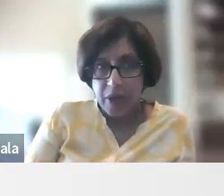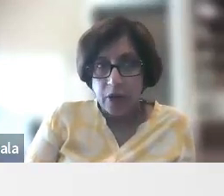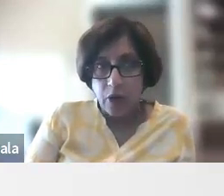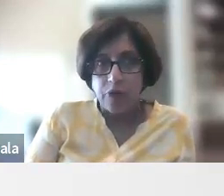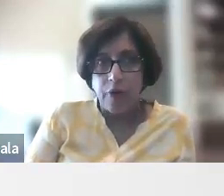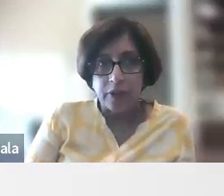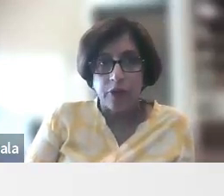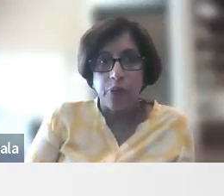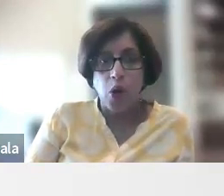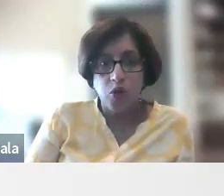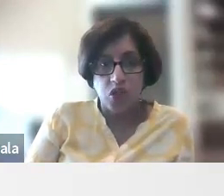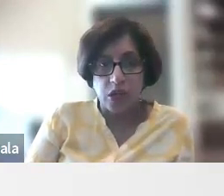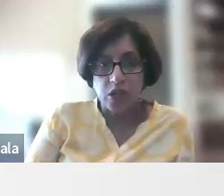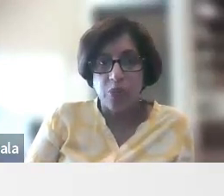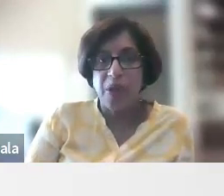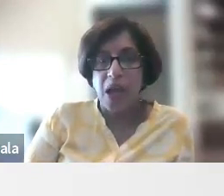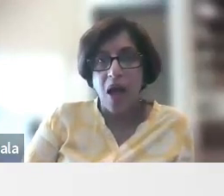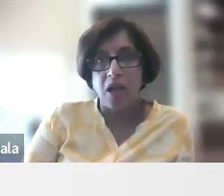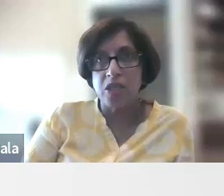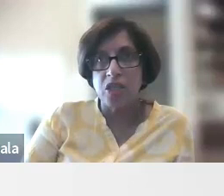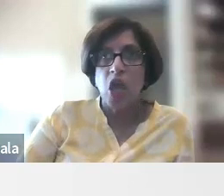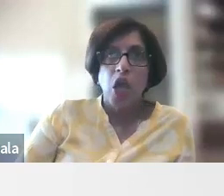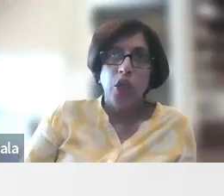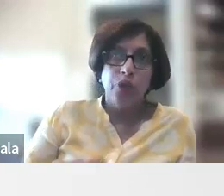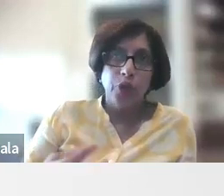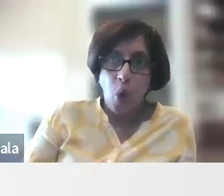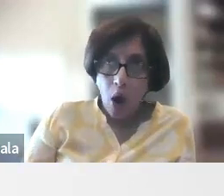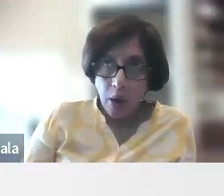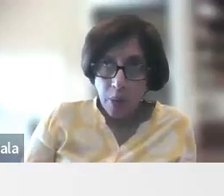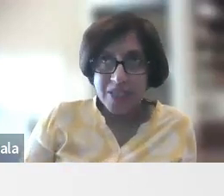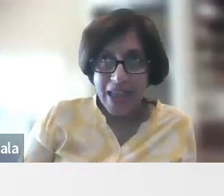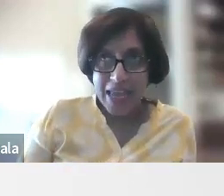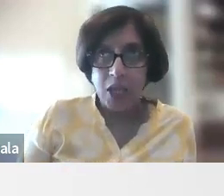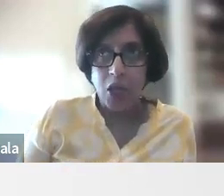aspect of affective posters, because if you're more presenting